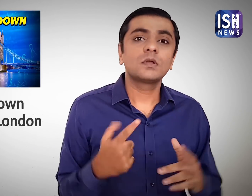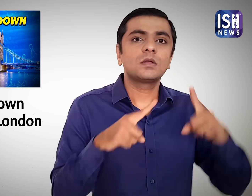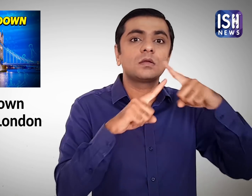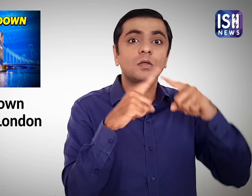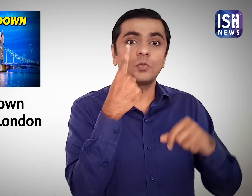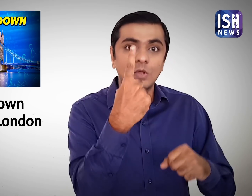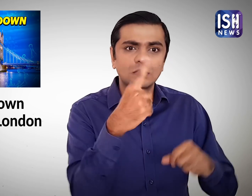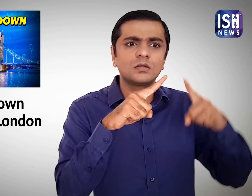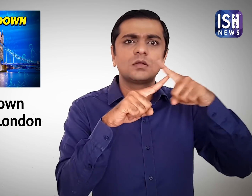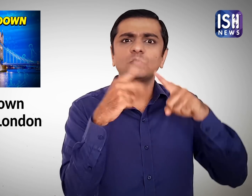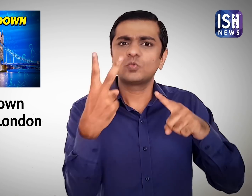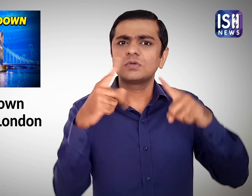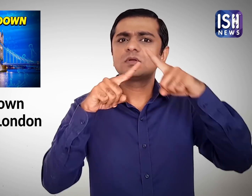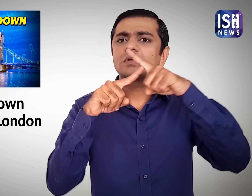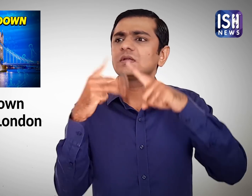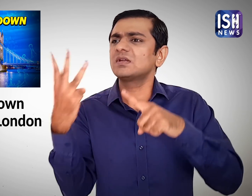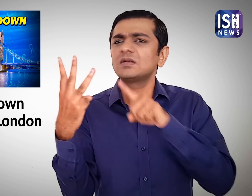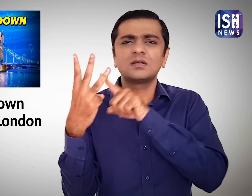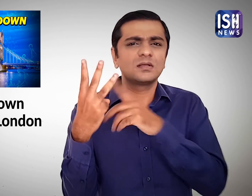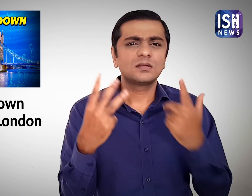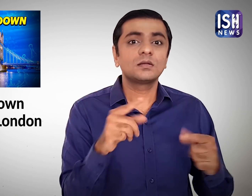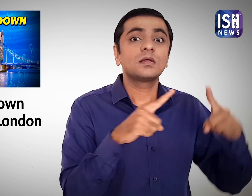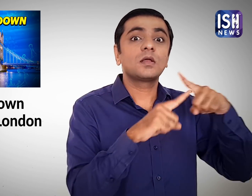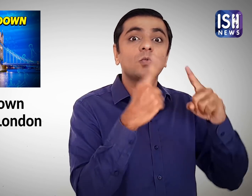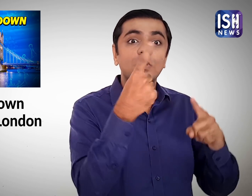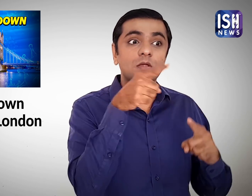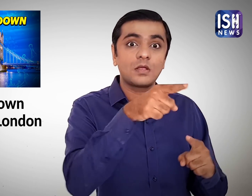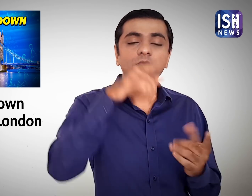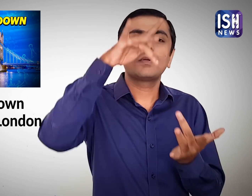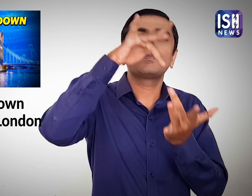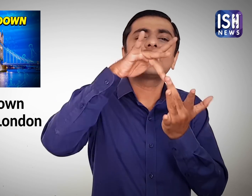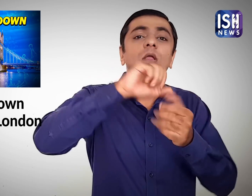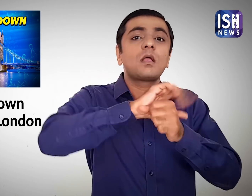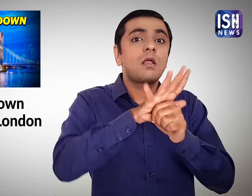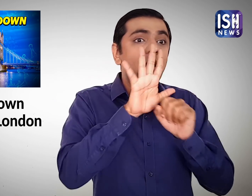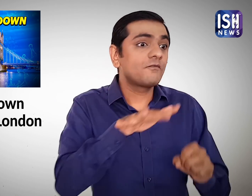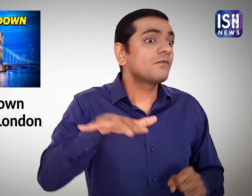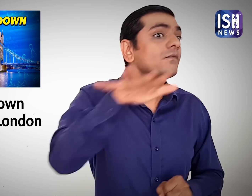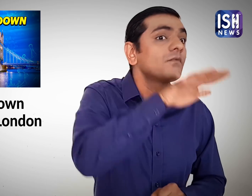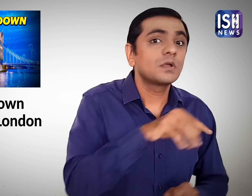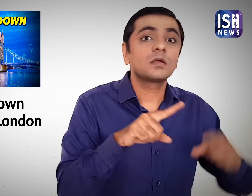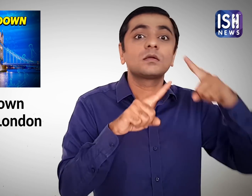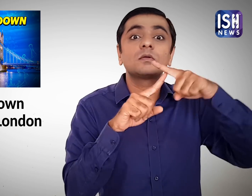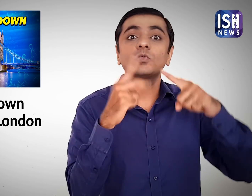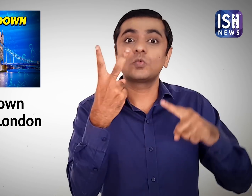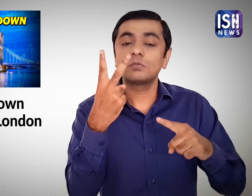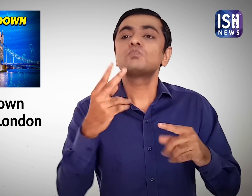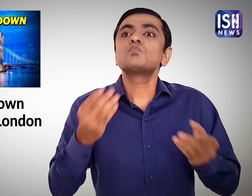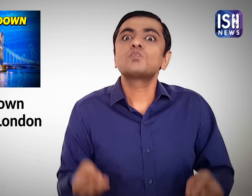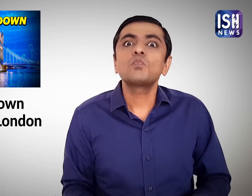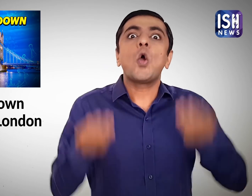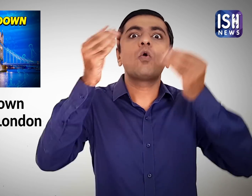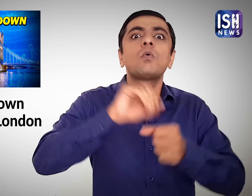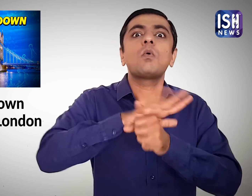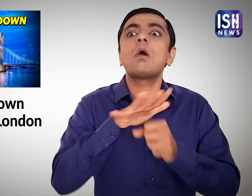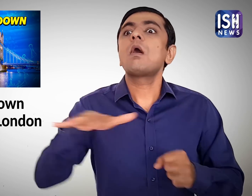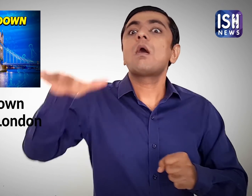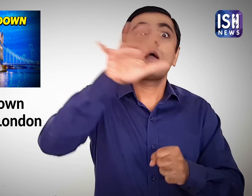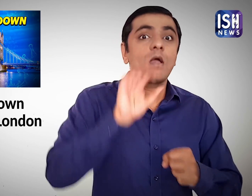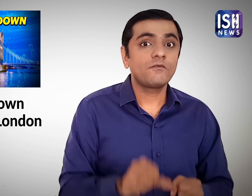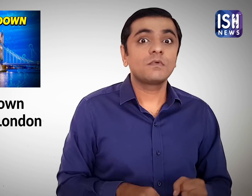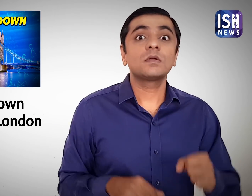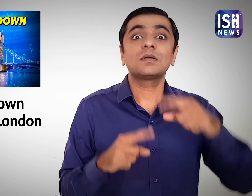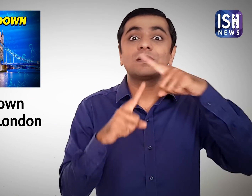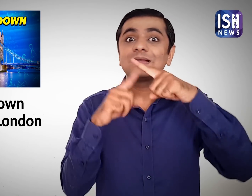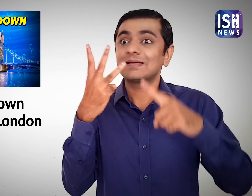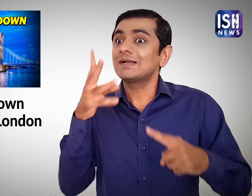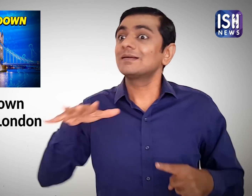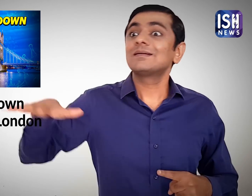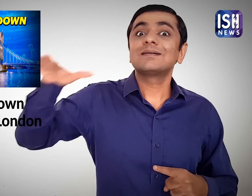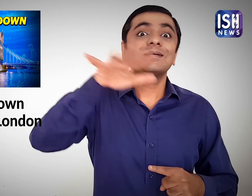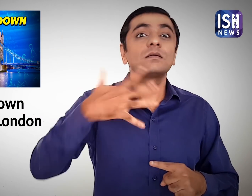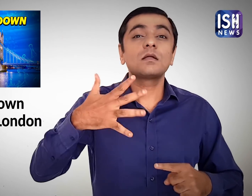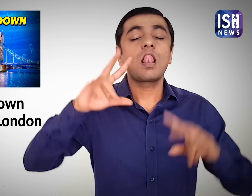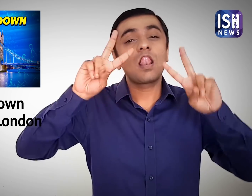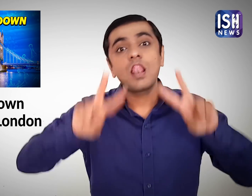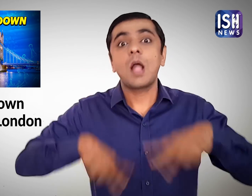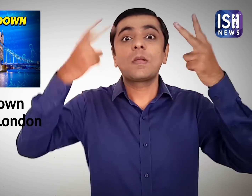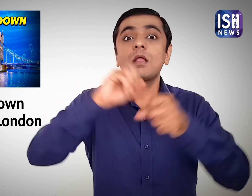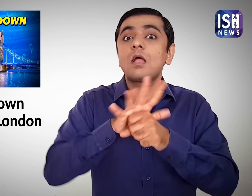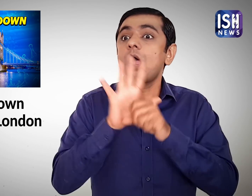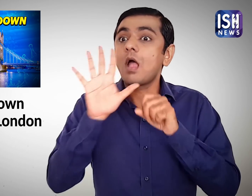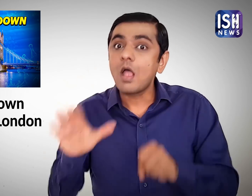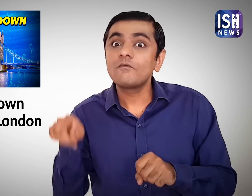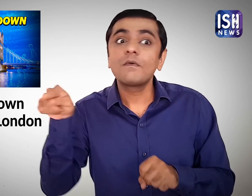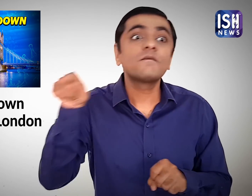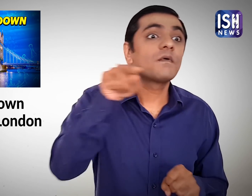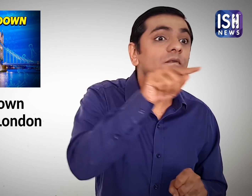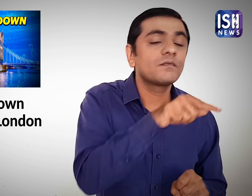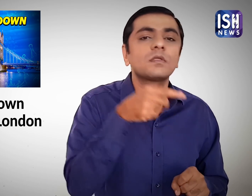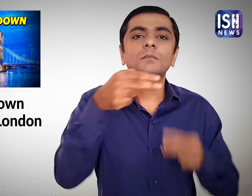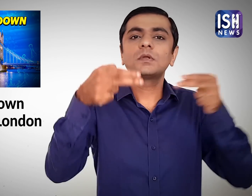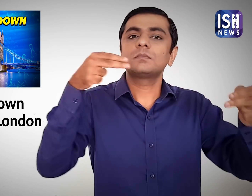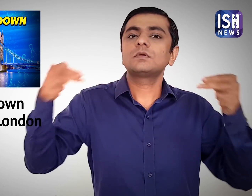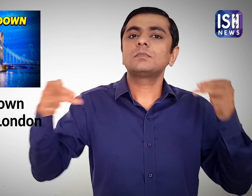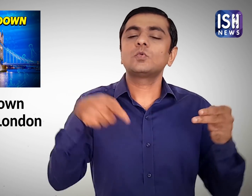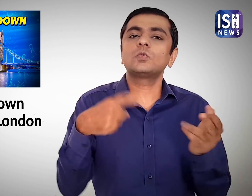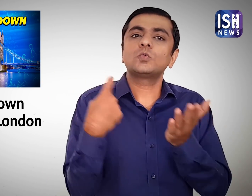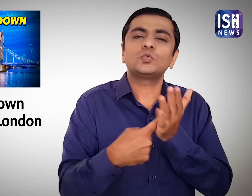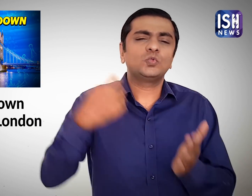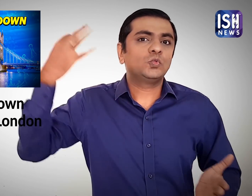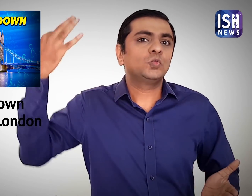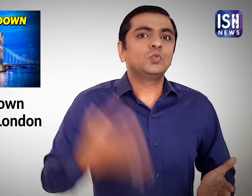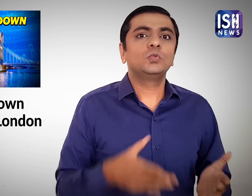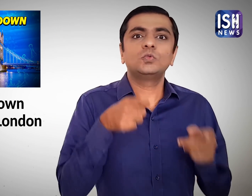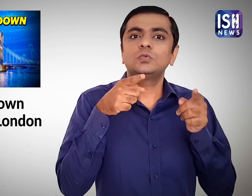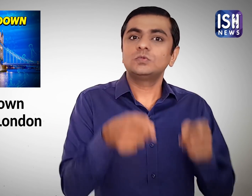In the new system areas will be classified in Tier 1 (medium risk), Tier 2 (high risk) and Tier 3 (very high risk).